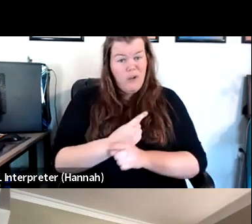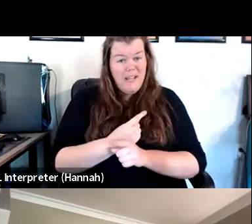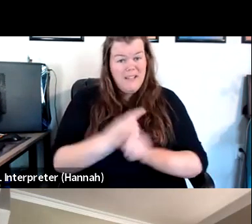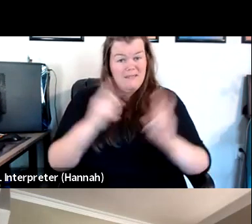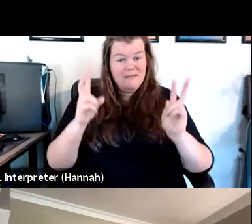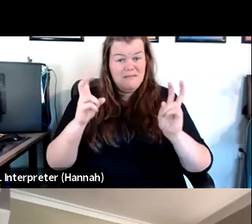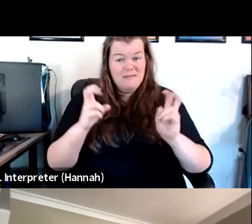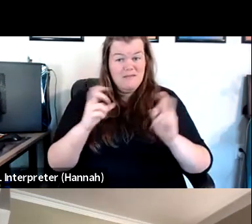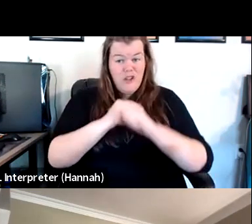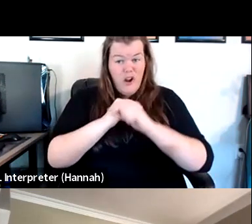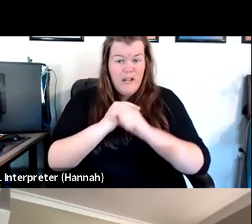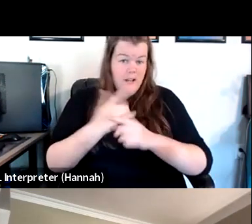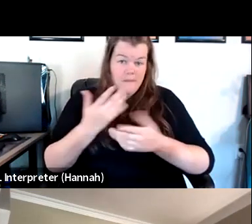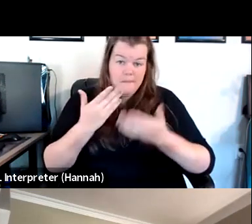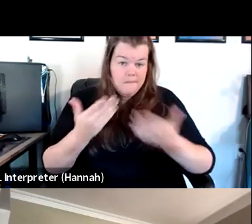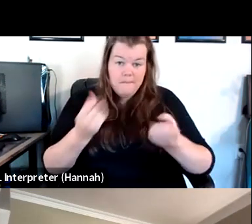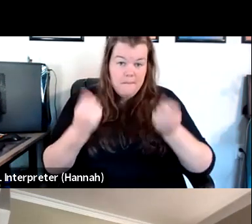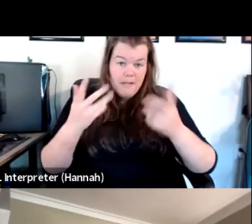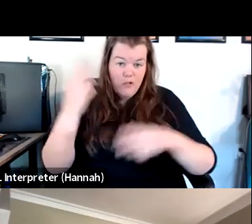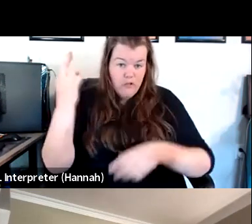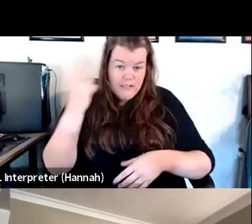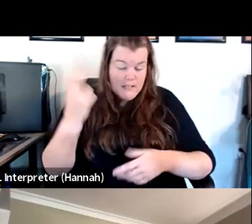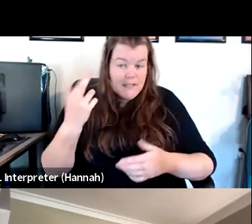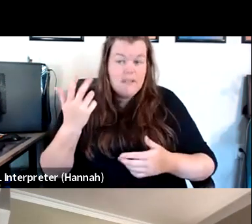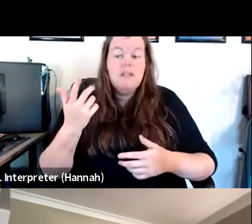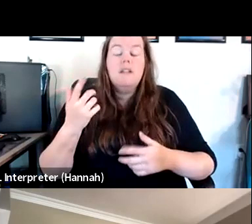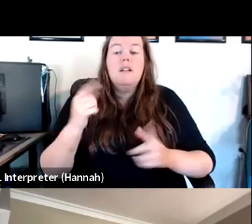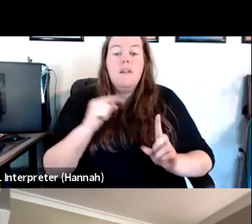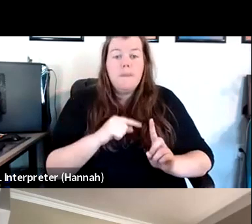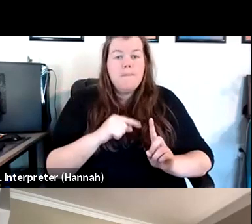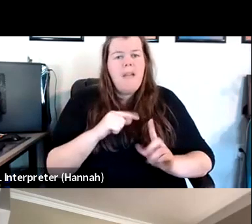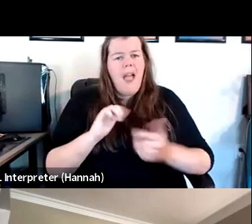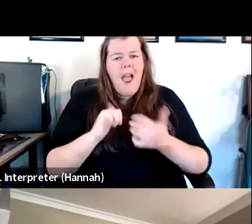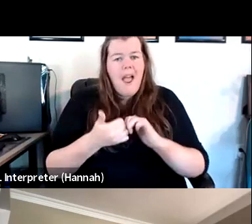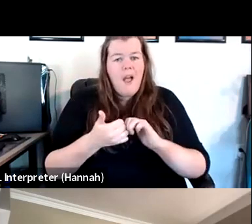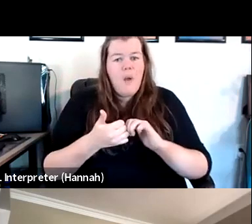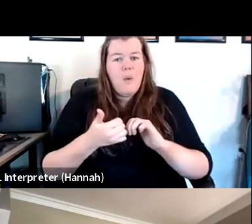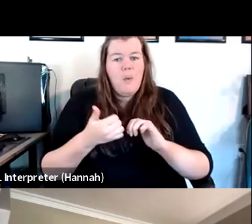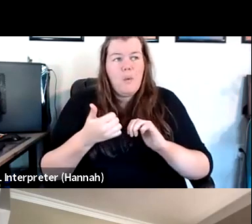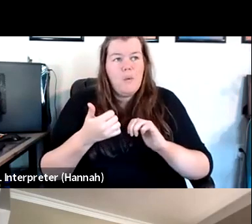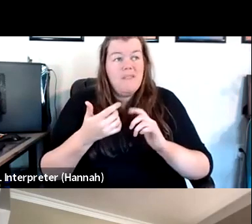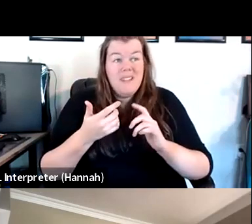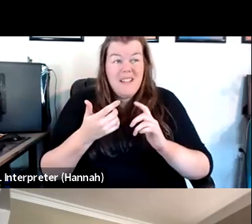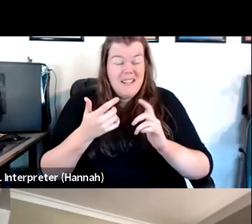um for various reasons whatever that might be or look like right how is there a mechanism or a way